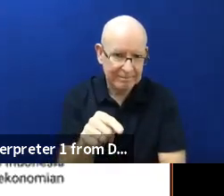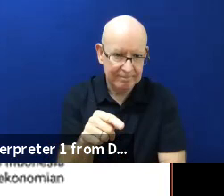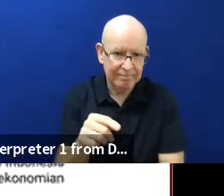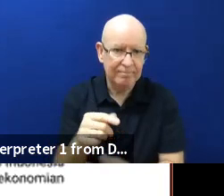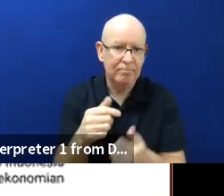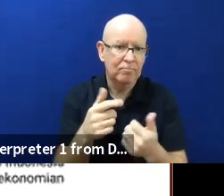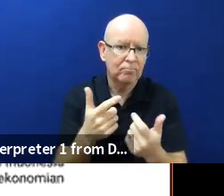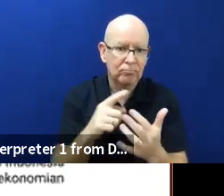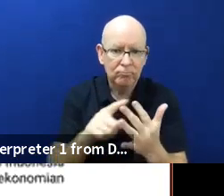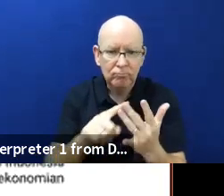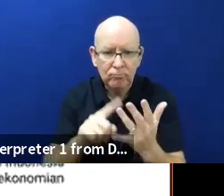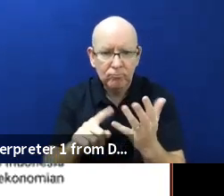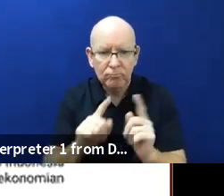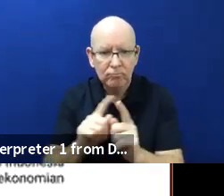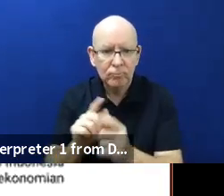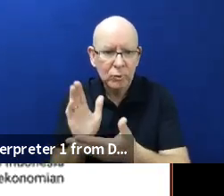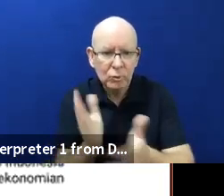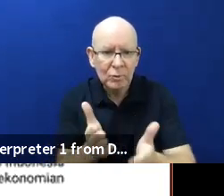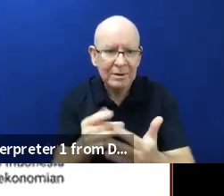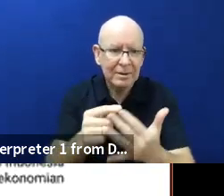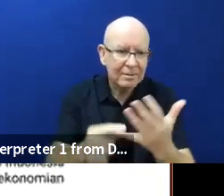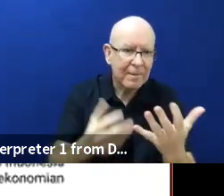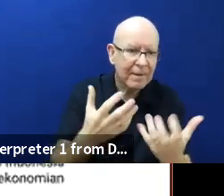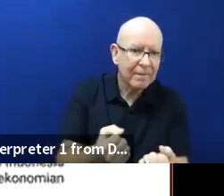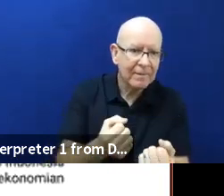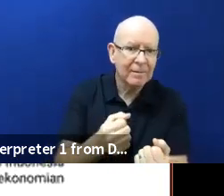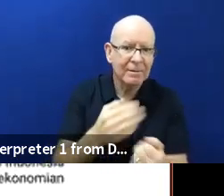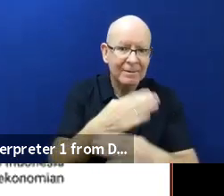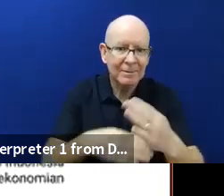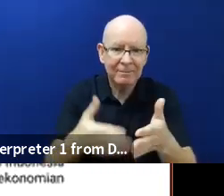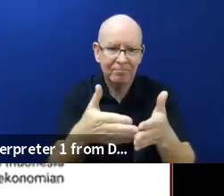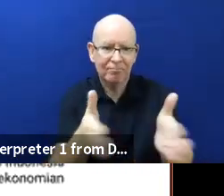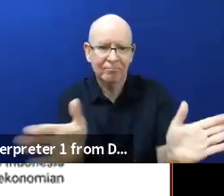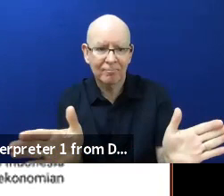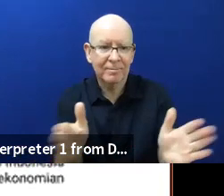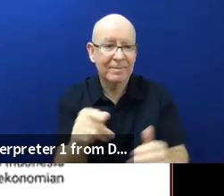the Center of Inclusive Policy have been working with us to adapt the goods and services required